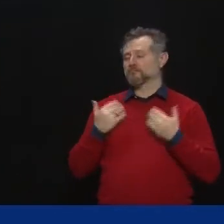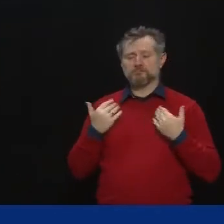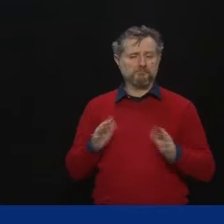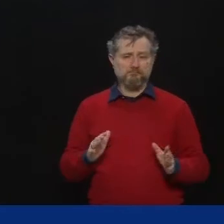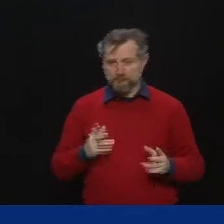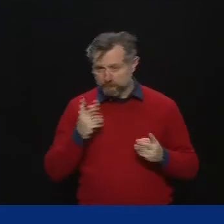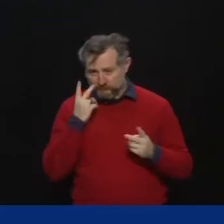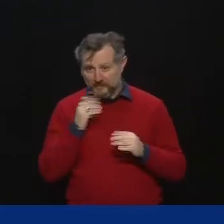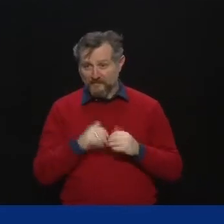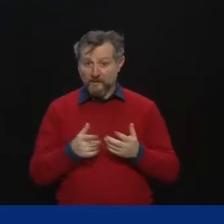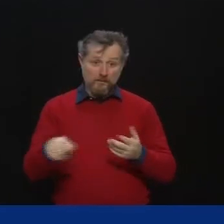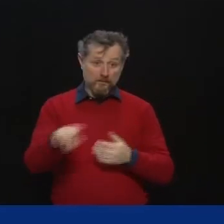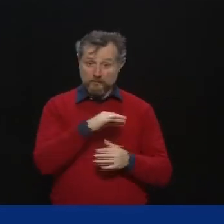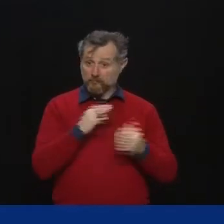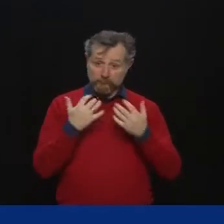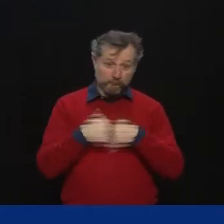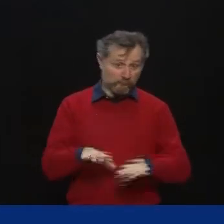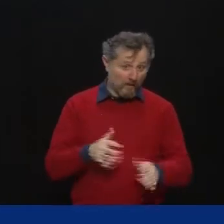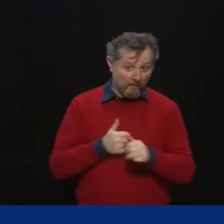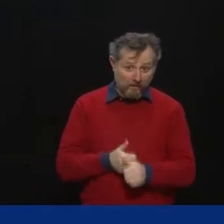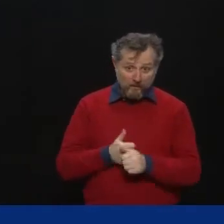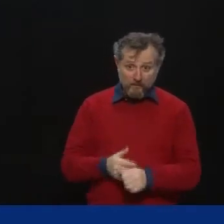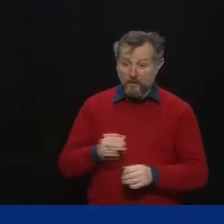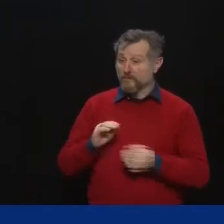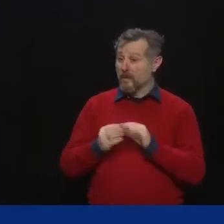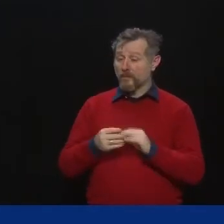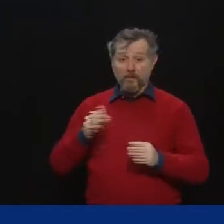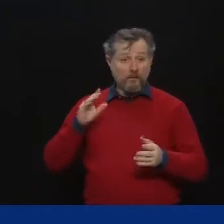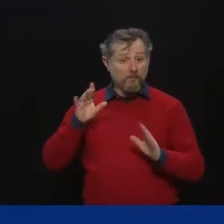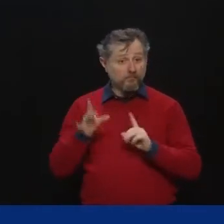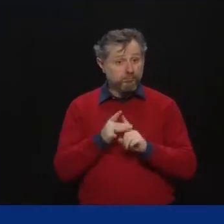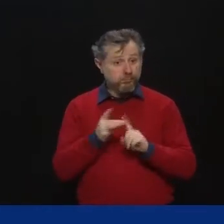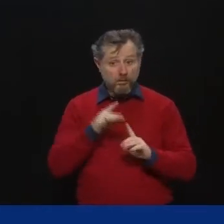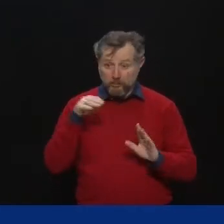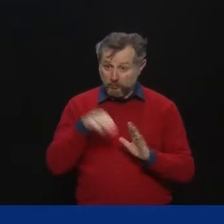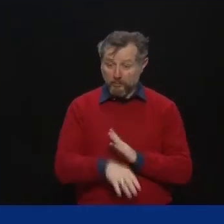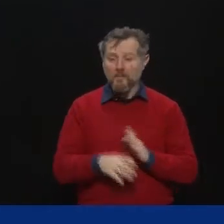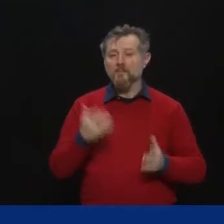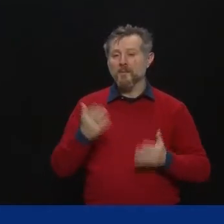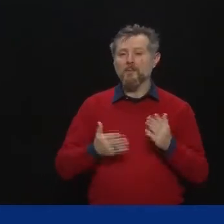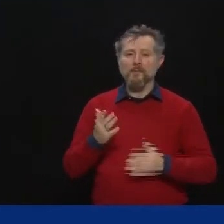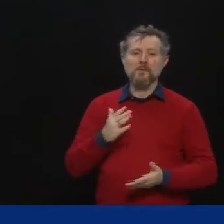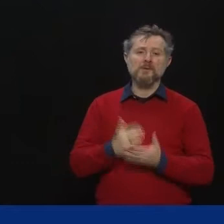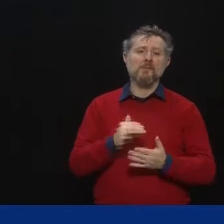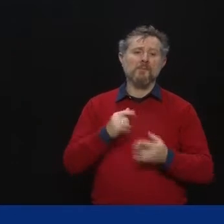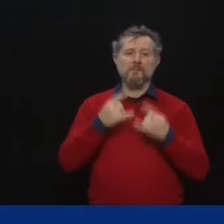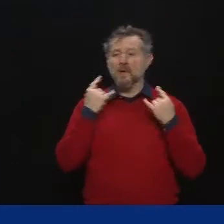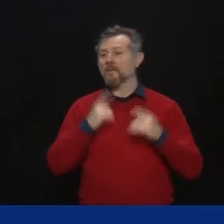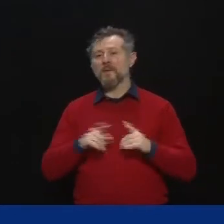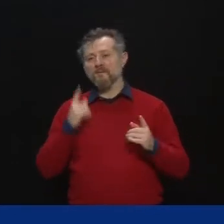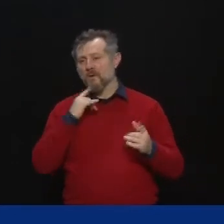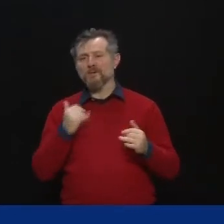EFFECT UNTIL JANUARY 15th. HOWEVER, WE RESERVE THE RIGHT TO ASSESS THAT DEADLINE. IF ALL GOES WELL, WE WILL BE